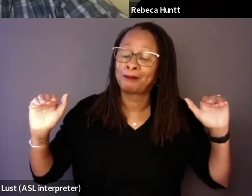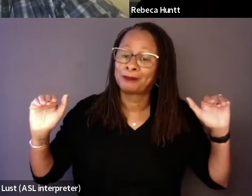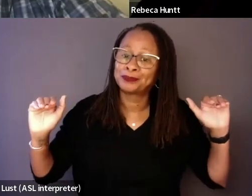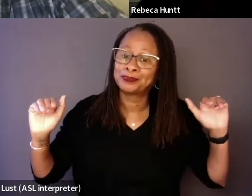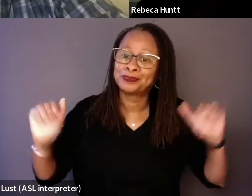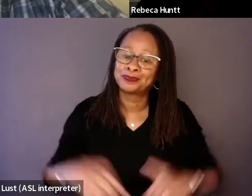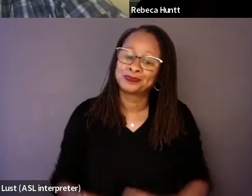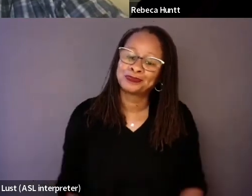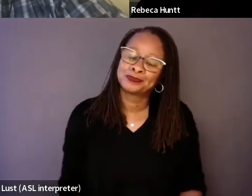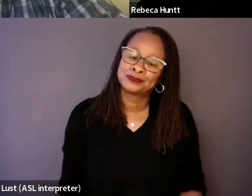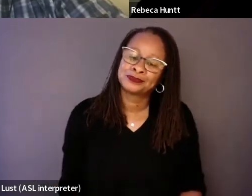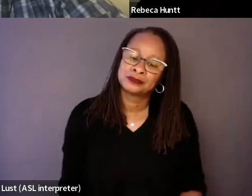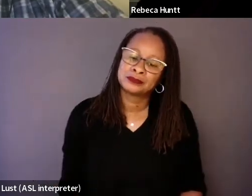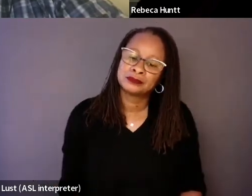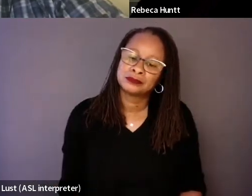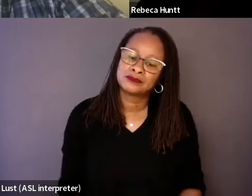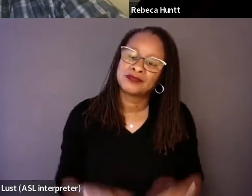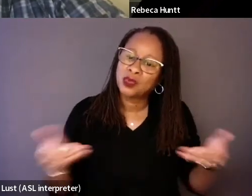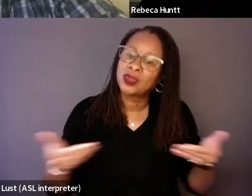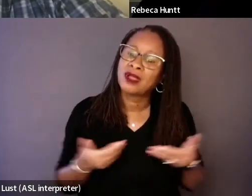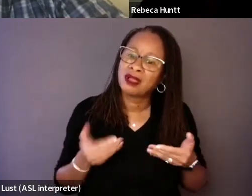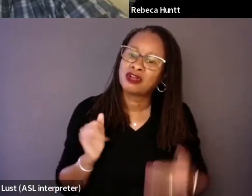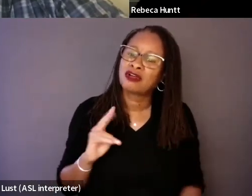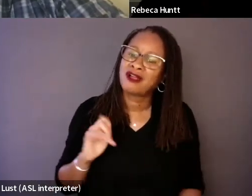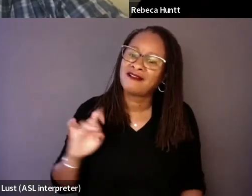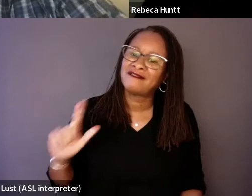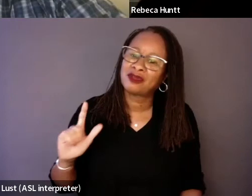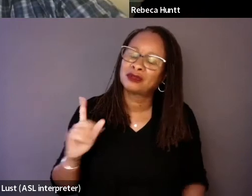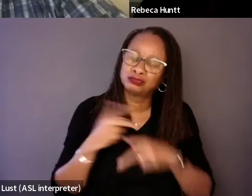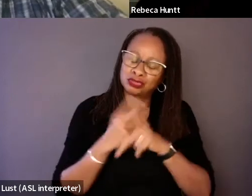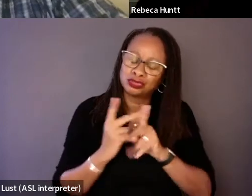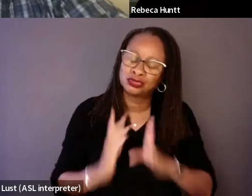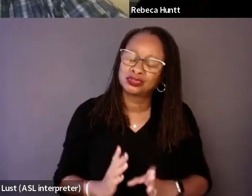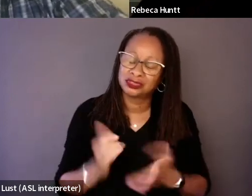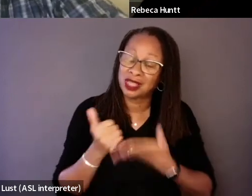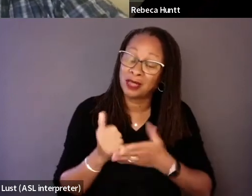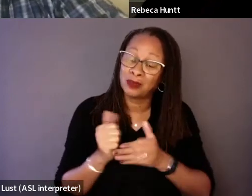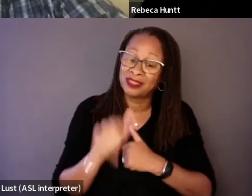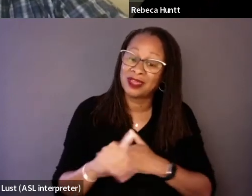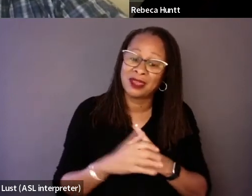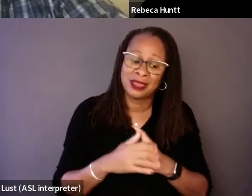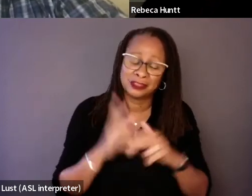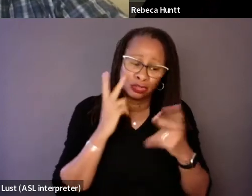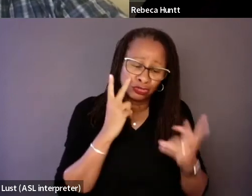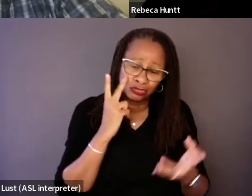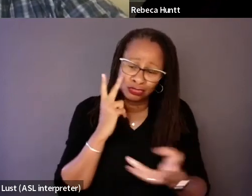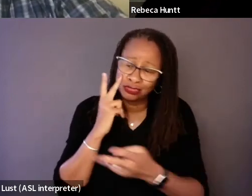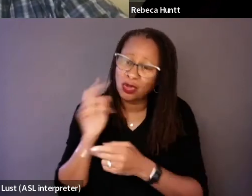And, you know, like we hired an archival producer to help with that and just kind of looking through all the stuff.